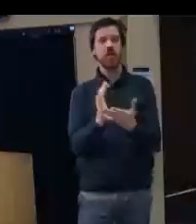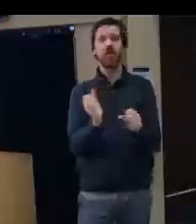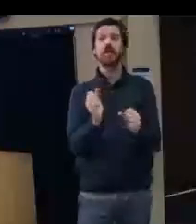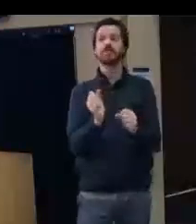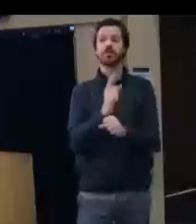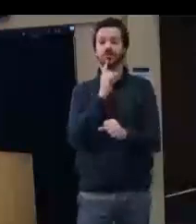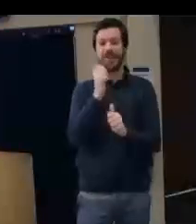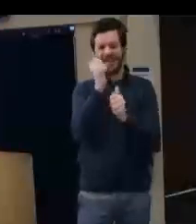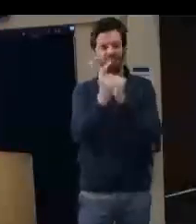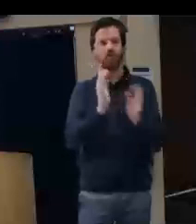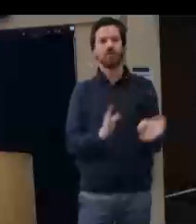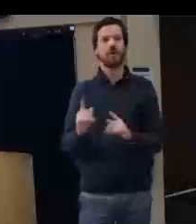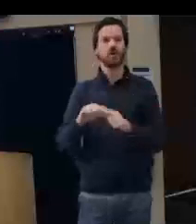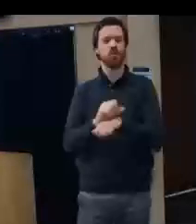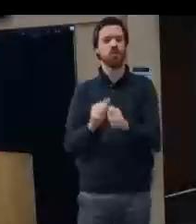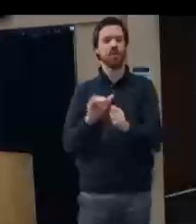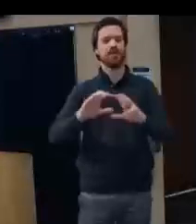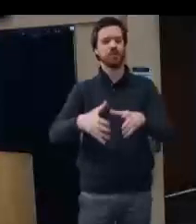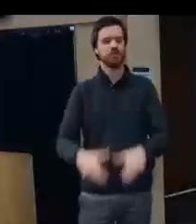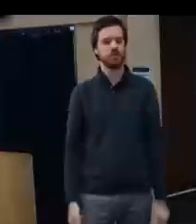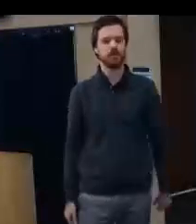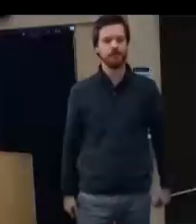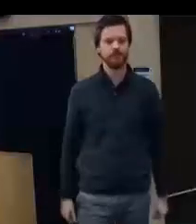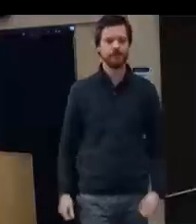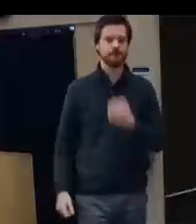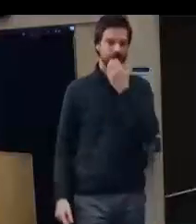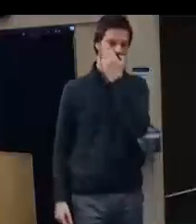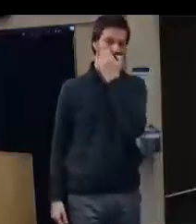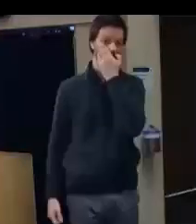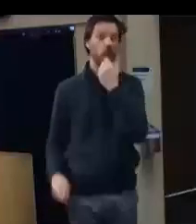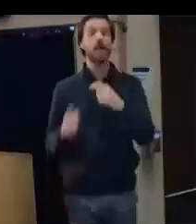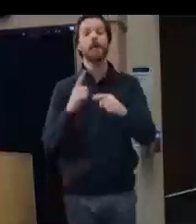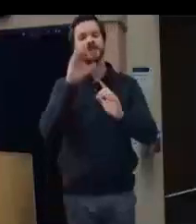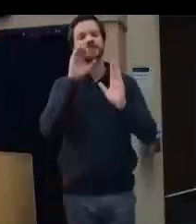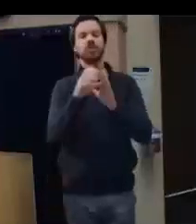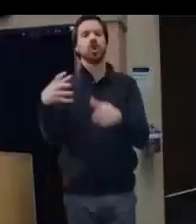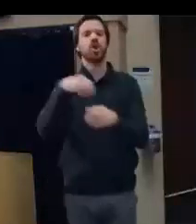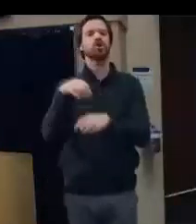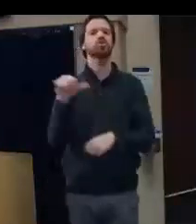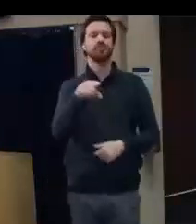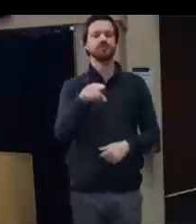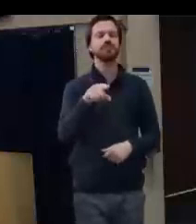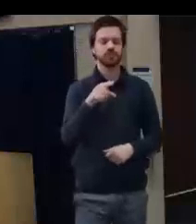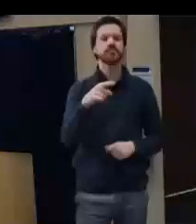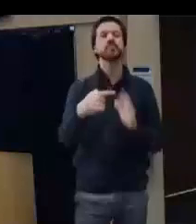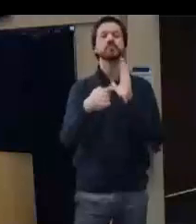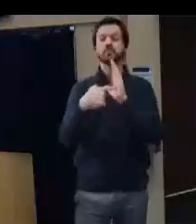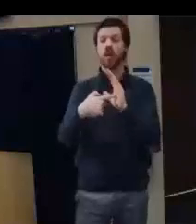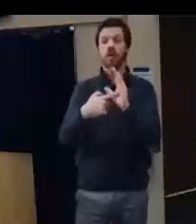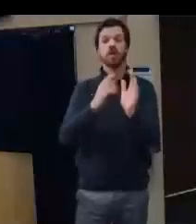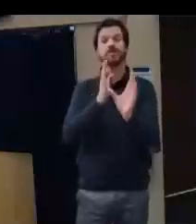to work with this patient population we included this figure to show uh psychological or potential